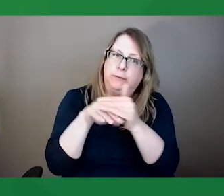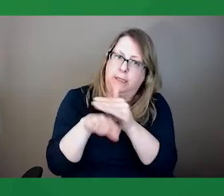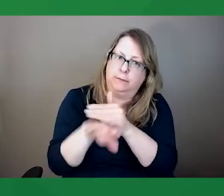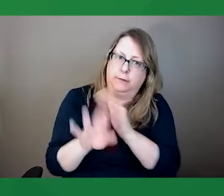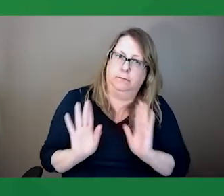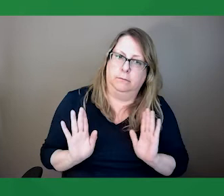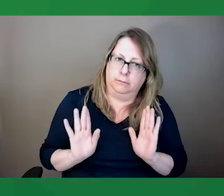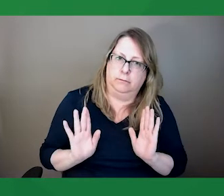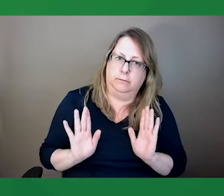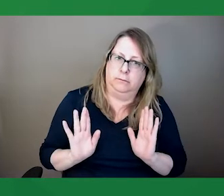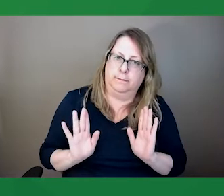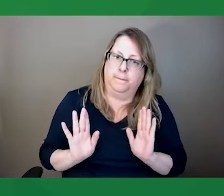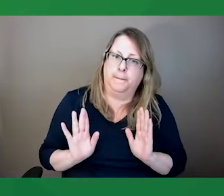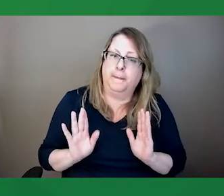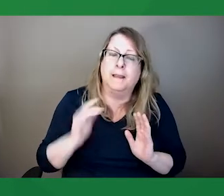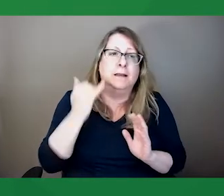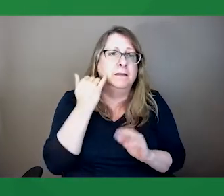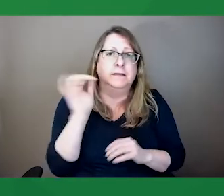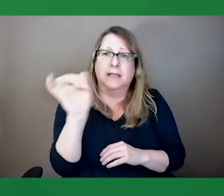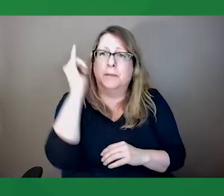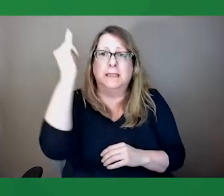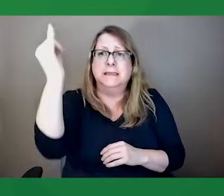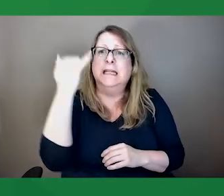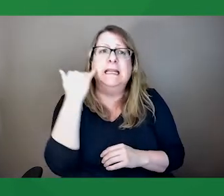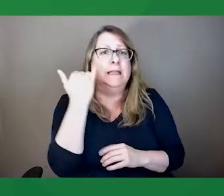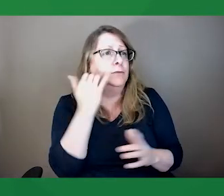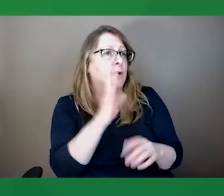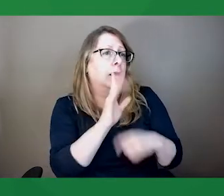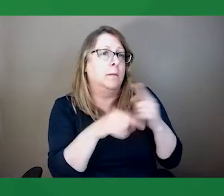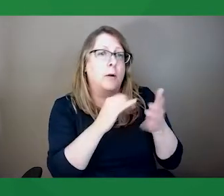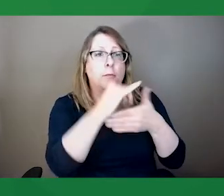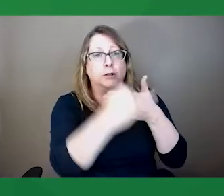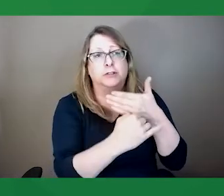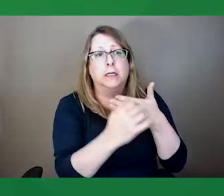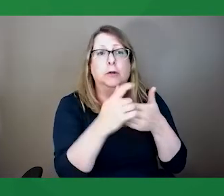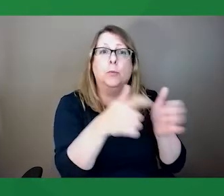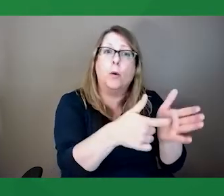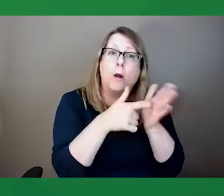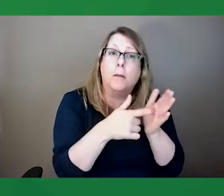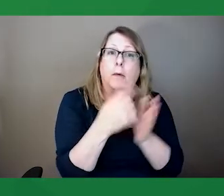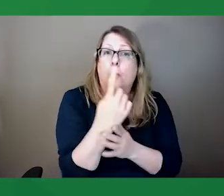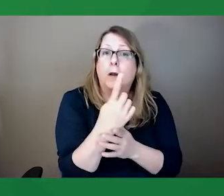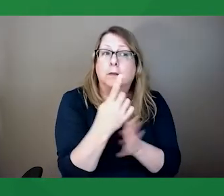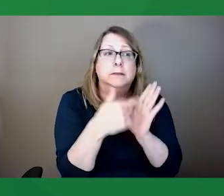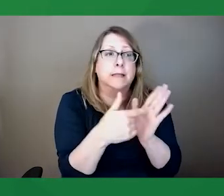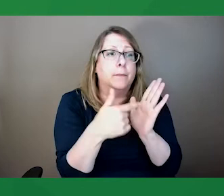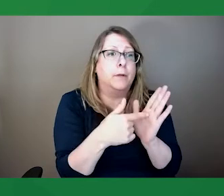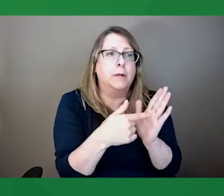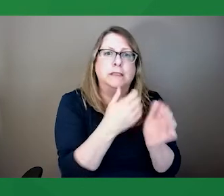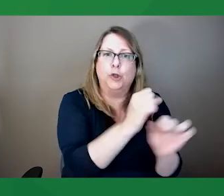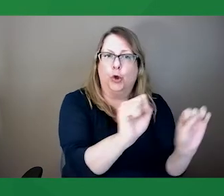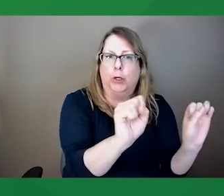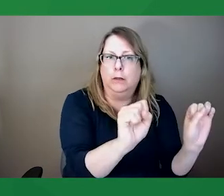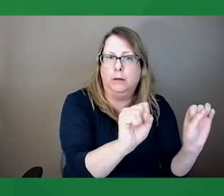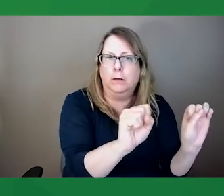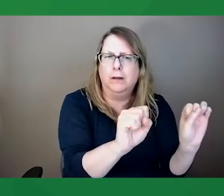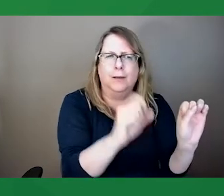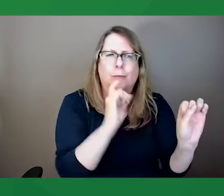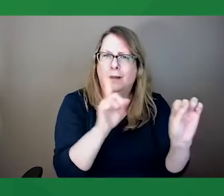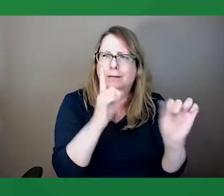Just like if you're dealing with security, security is a requirement then has to be done. So accessibility has to be the same thing.